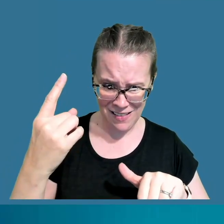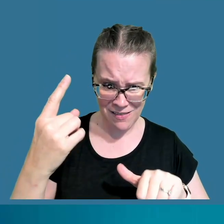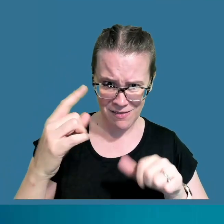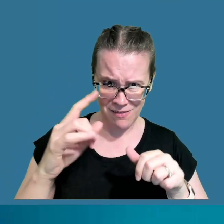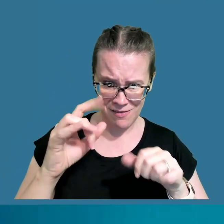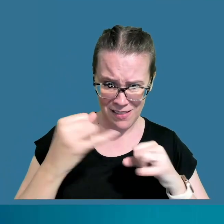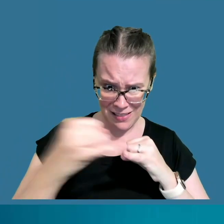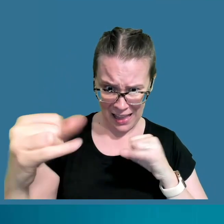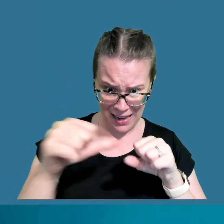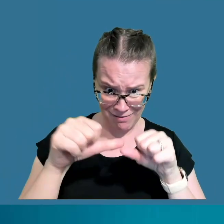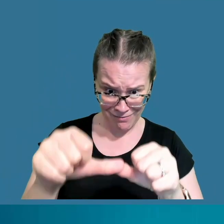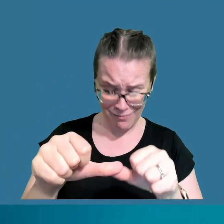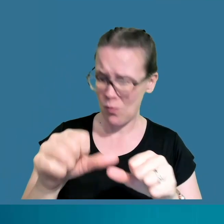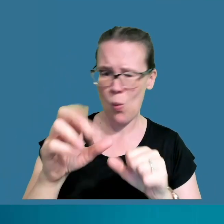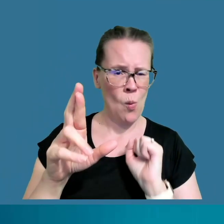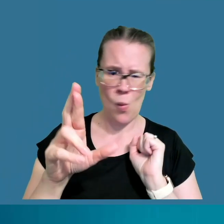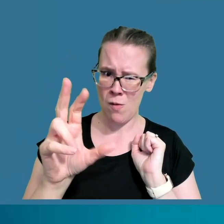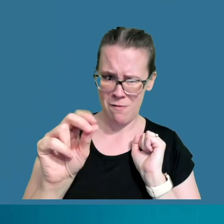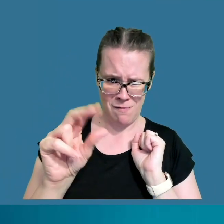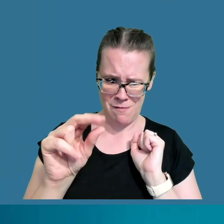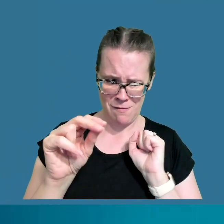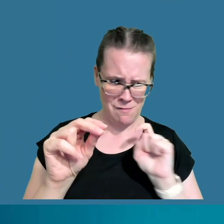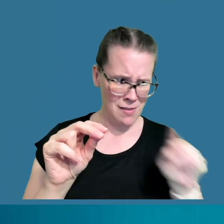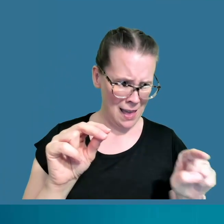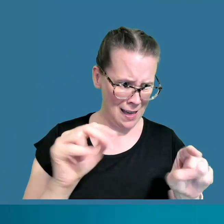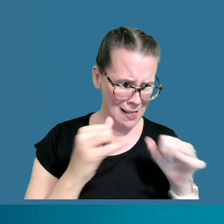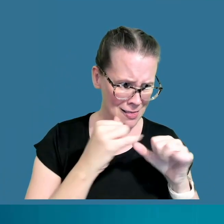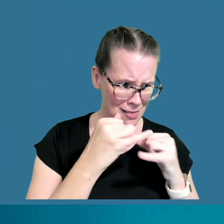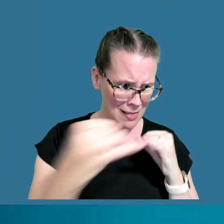And that's going to be helpful because when you're actually sewing, you don't want to have